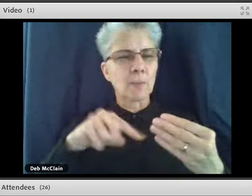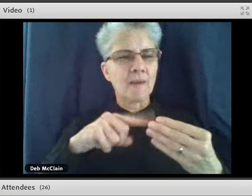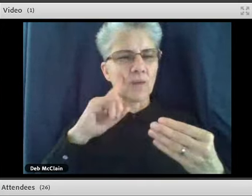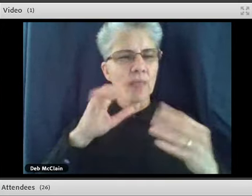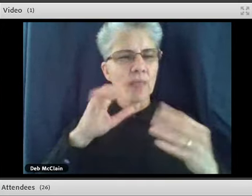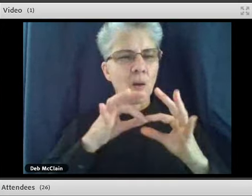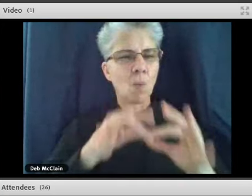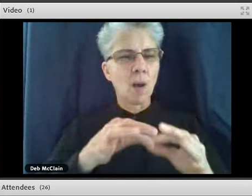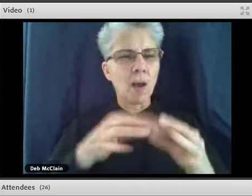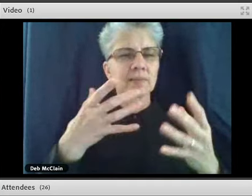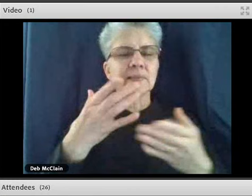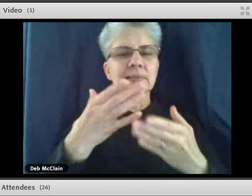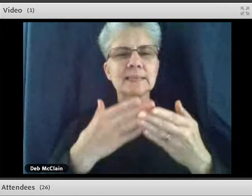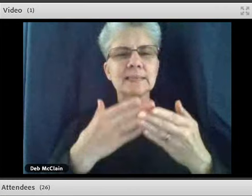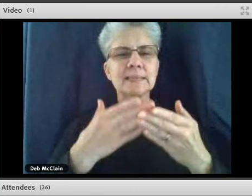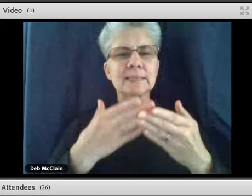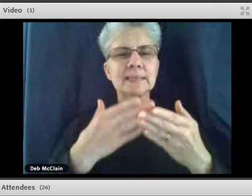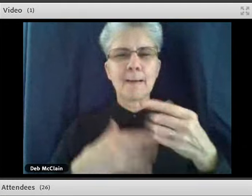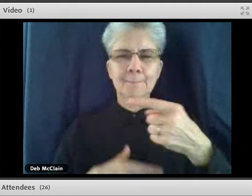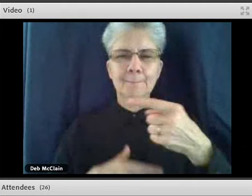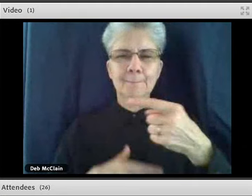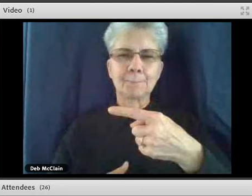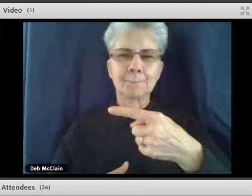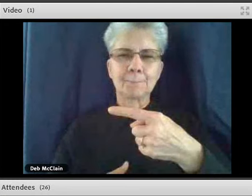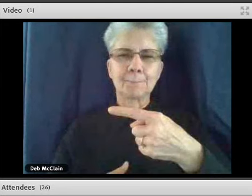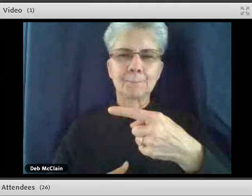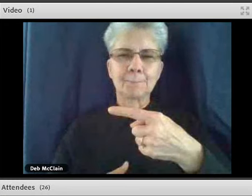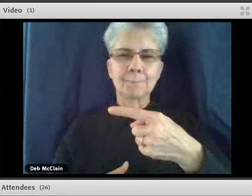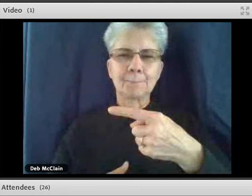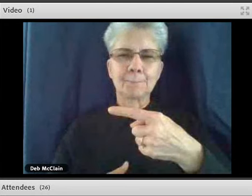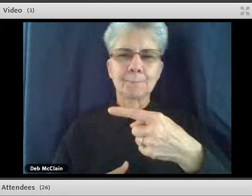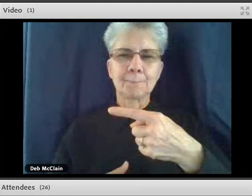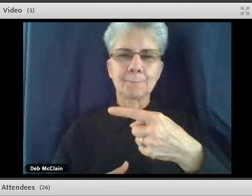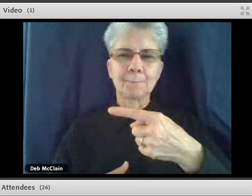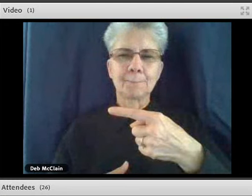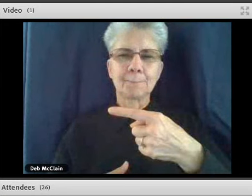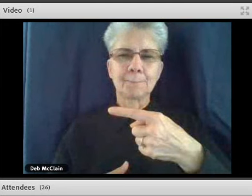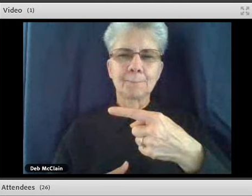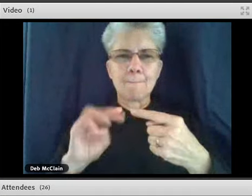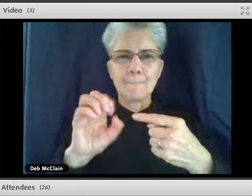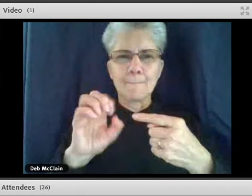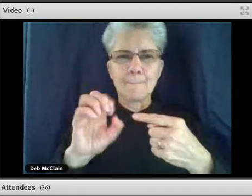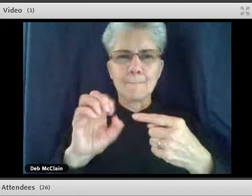you're thinking about medical. So, a lot of the websites that you think about for that, there's some here.